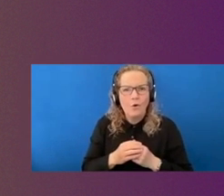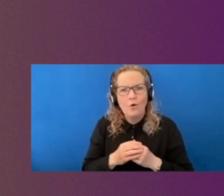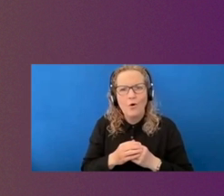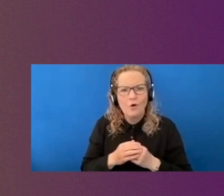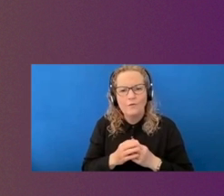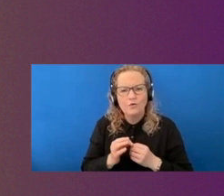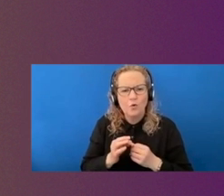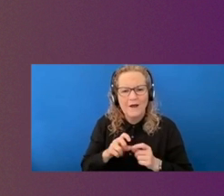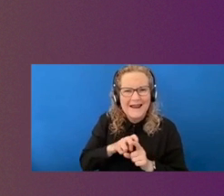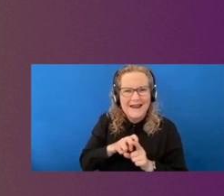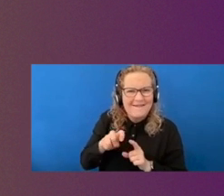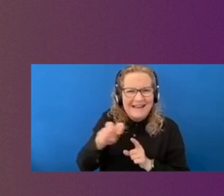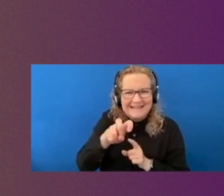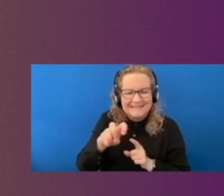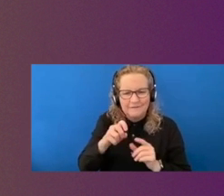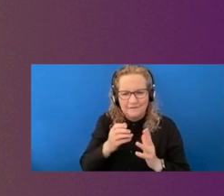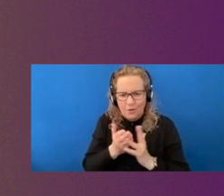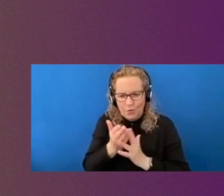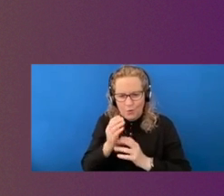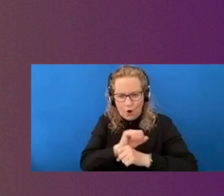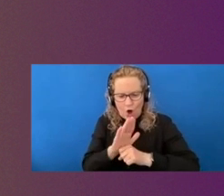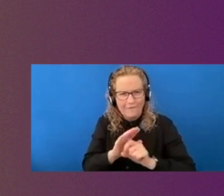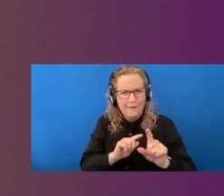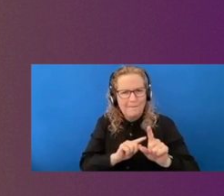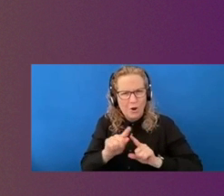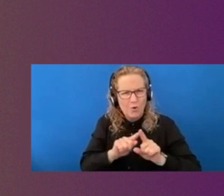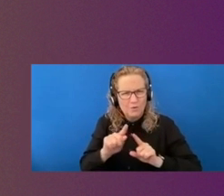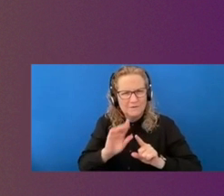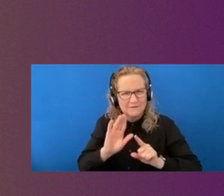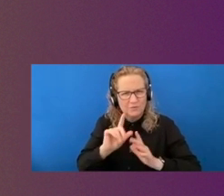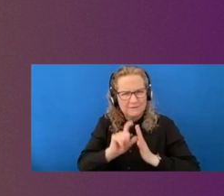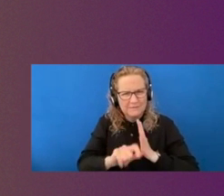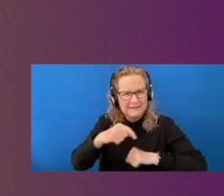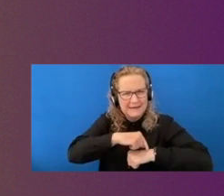of what needs to be improved for people with disabilities in a post-Covid world